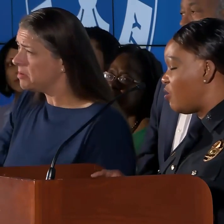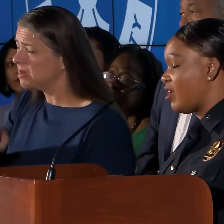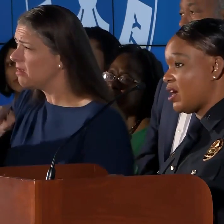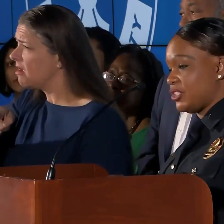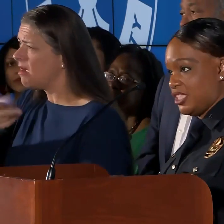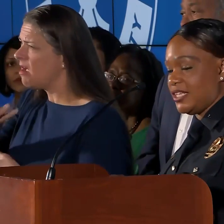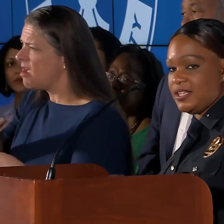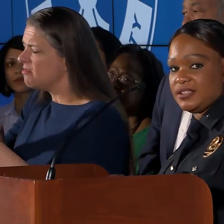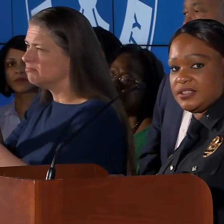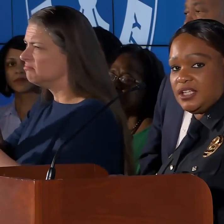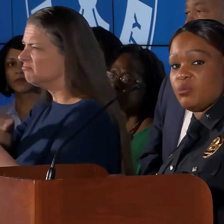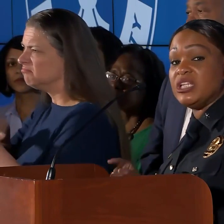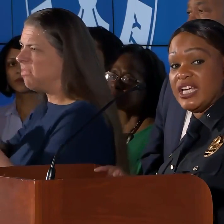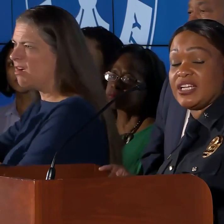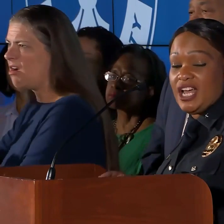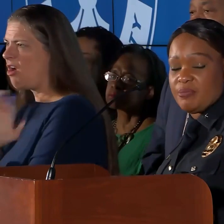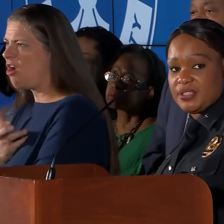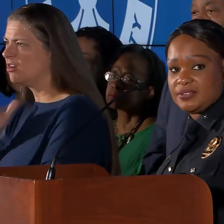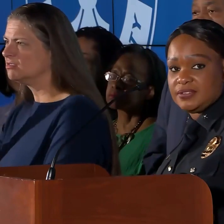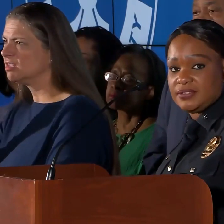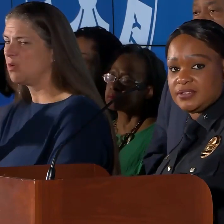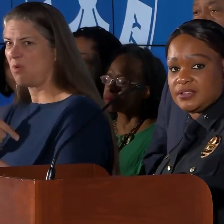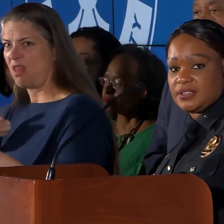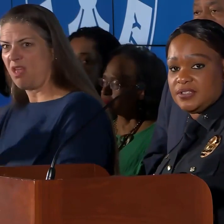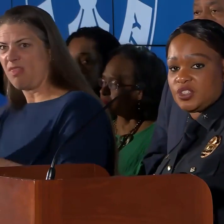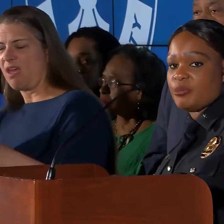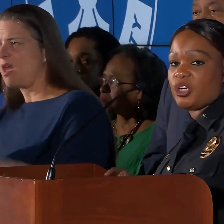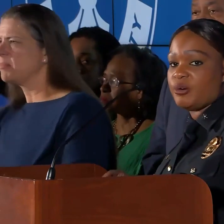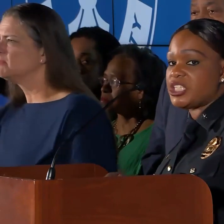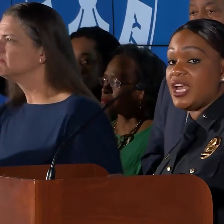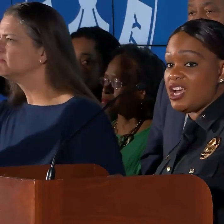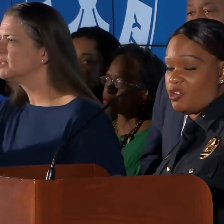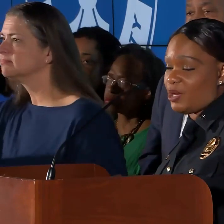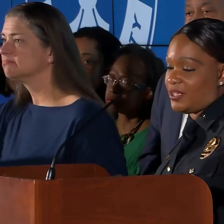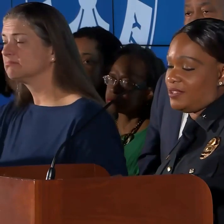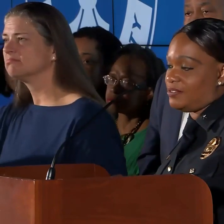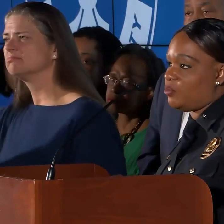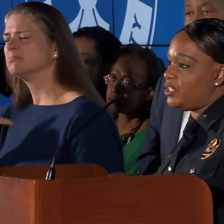over our city and we let it happen. So I'm encouraging everybody that we